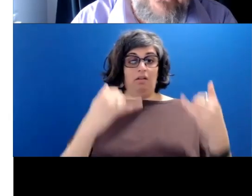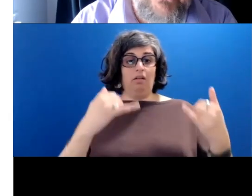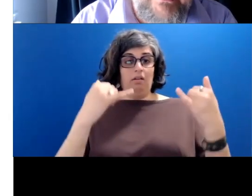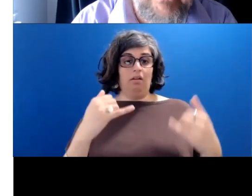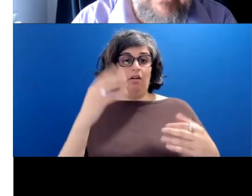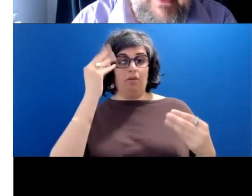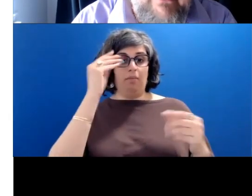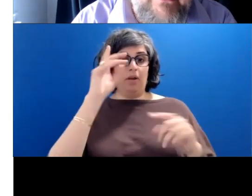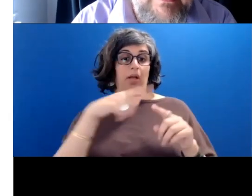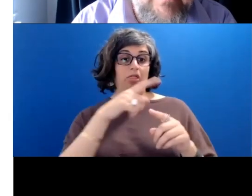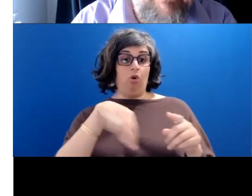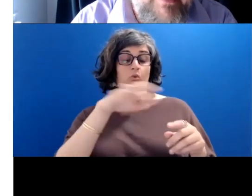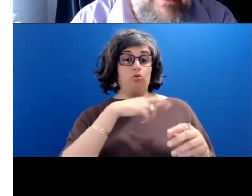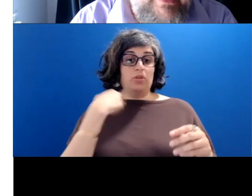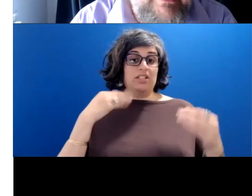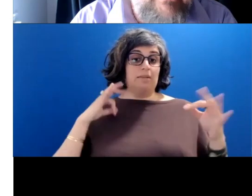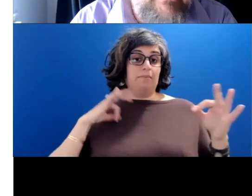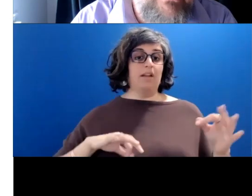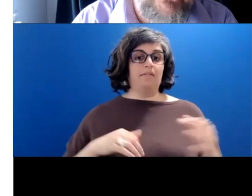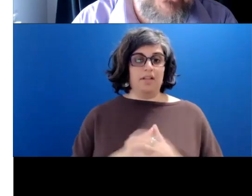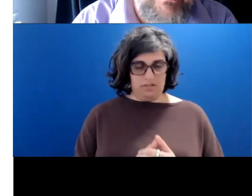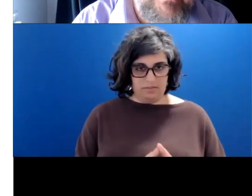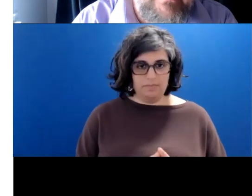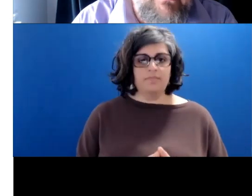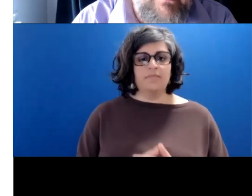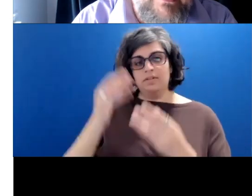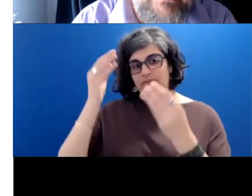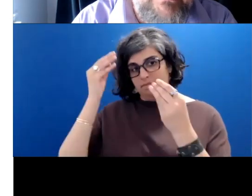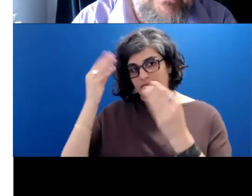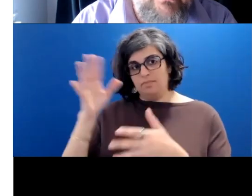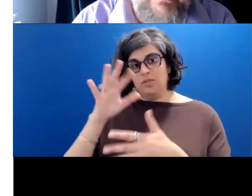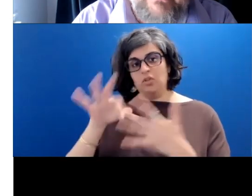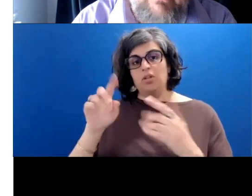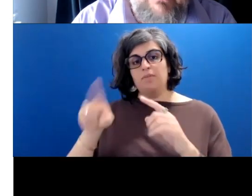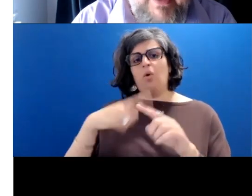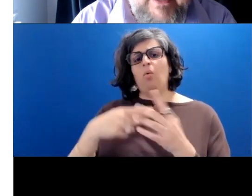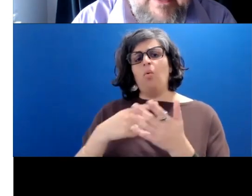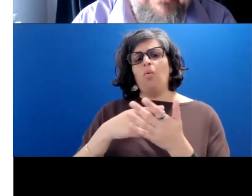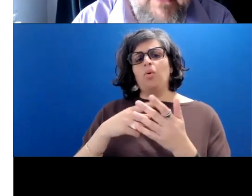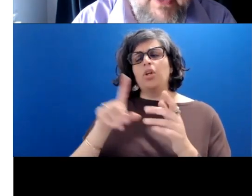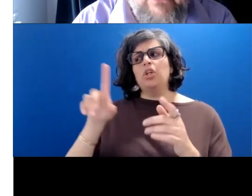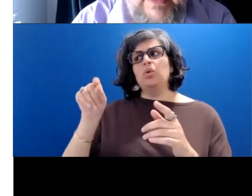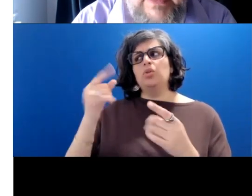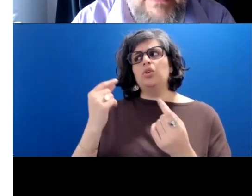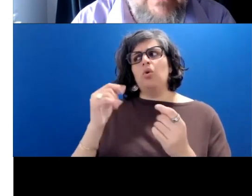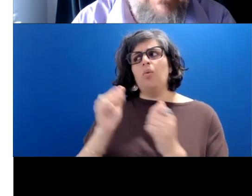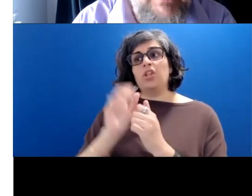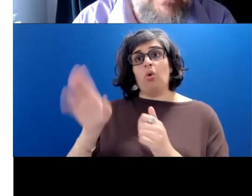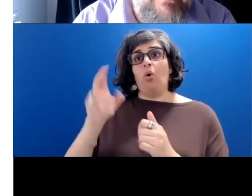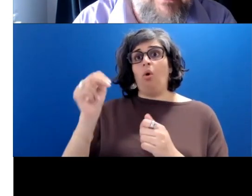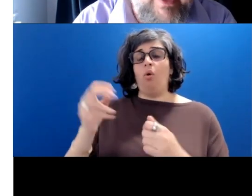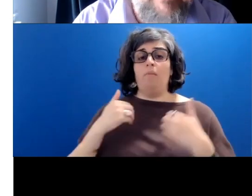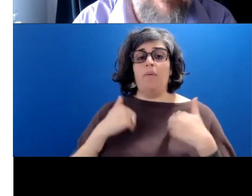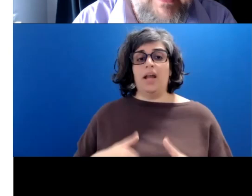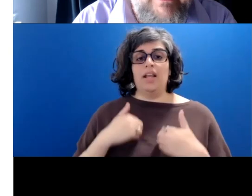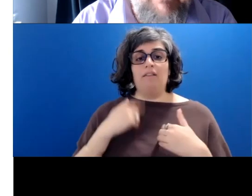those risks and benefits, and giving you the choice about what to do with your own body. For me, this is a basic human right,